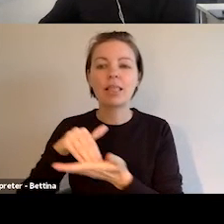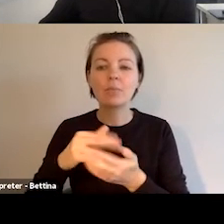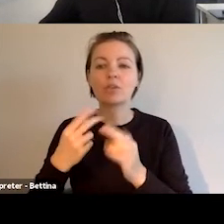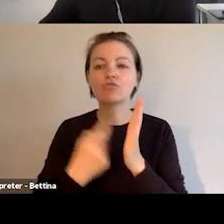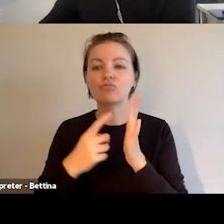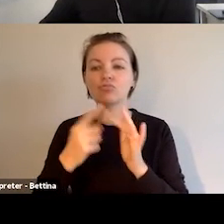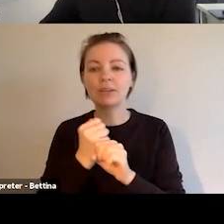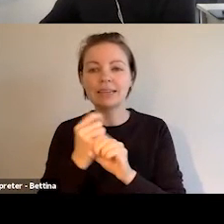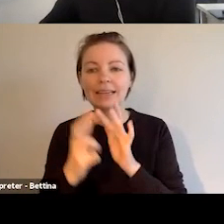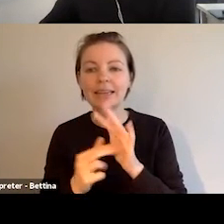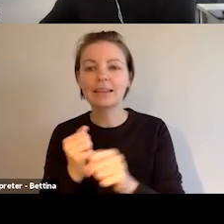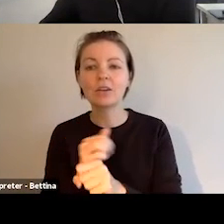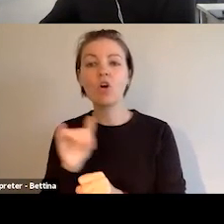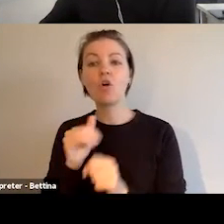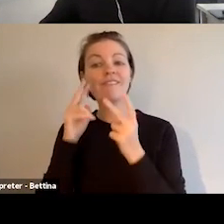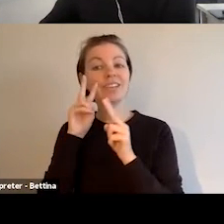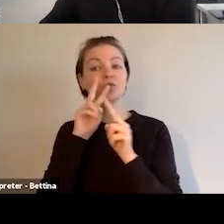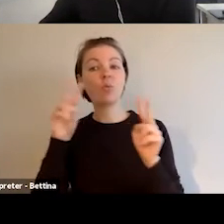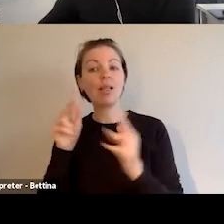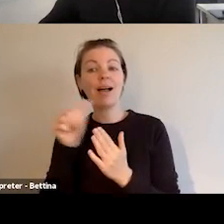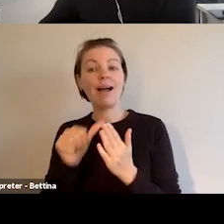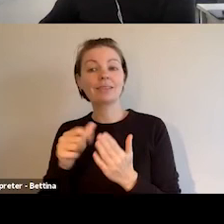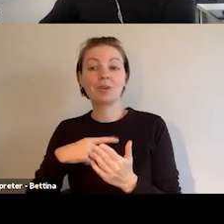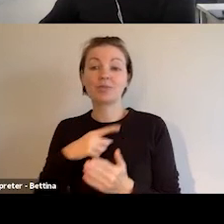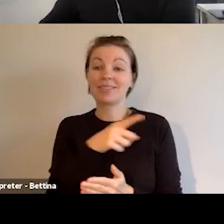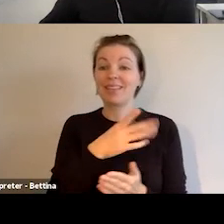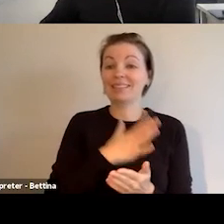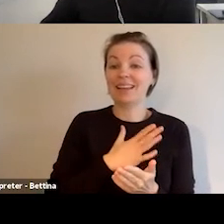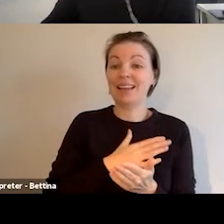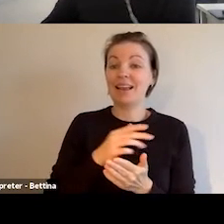come from visual arts where there is art direction, which is not a skill taught directly in the